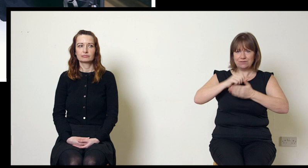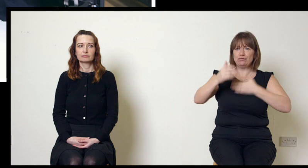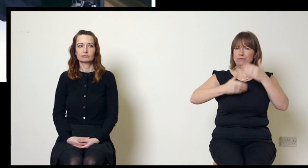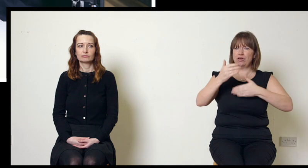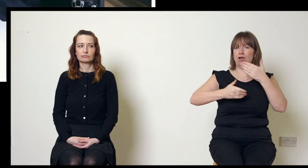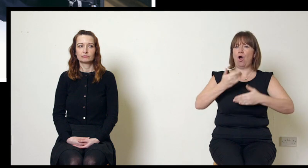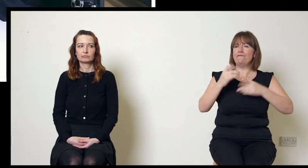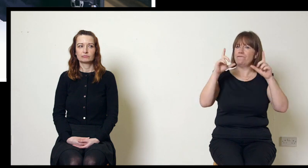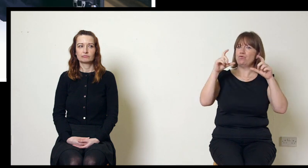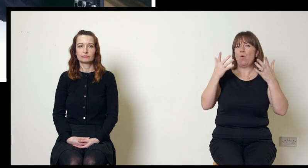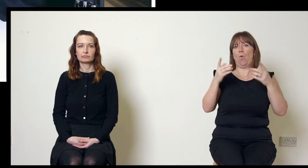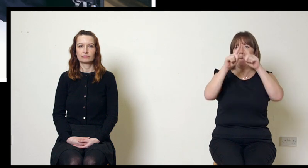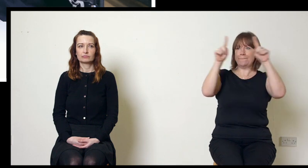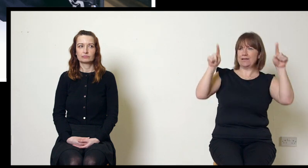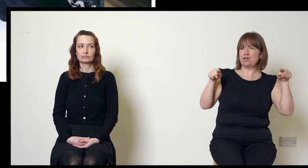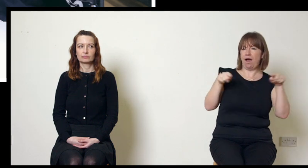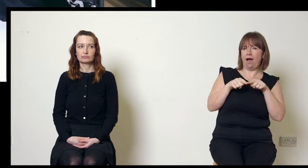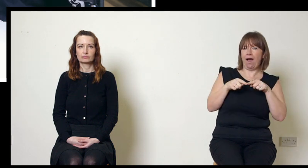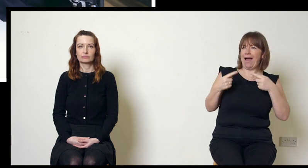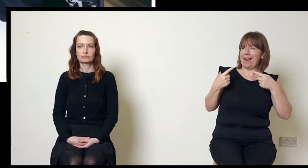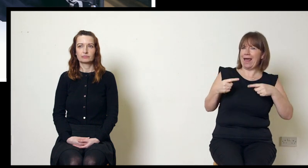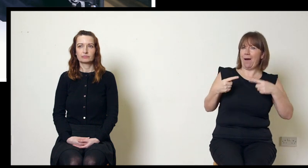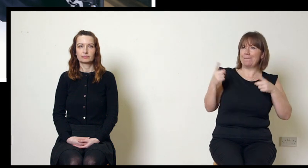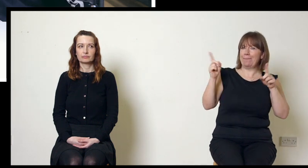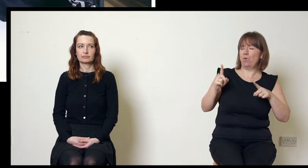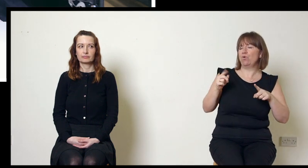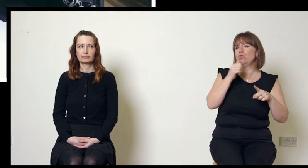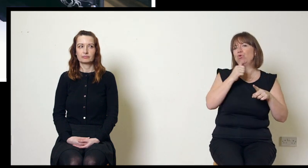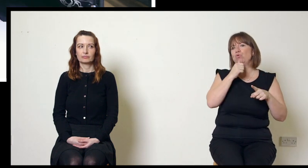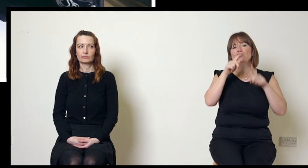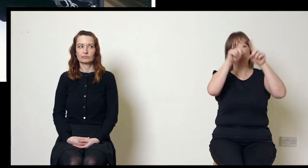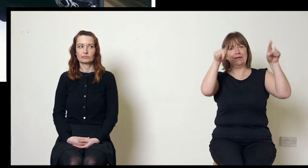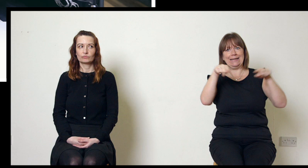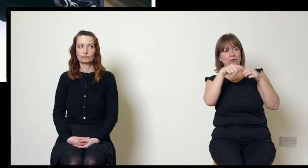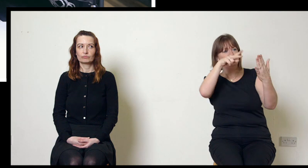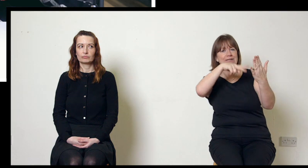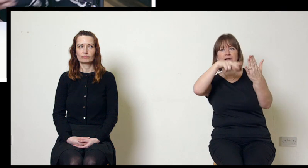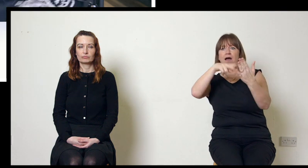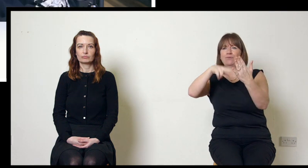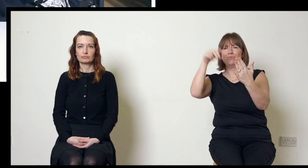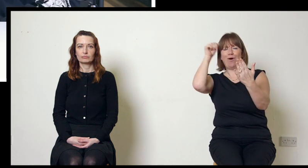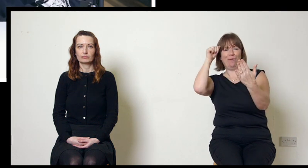or picture that allows people that use a screen reader to know what's in the picture.